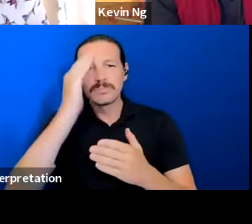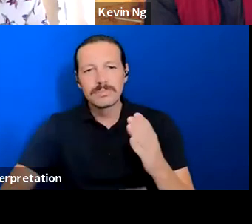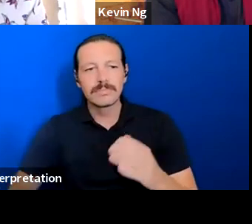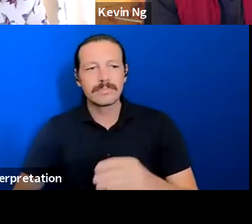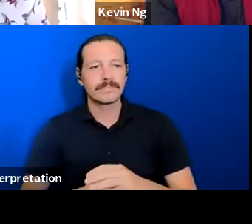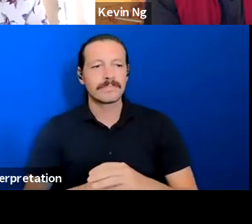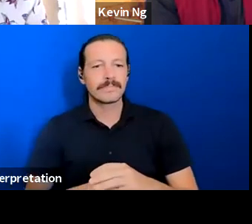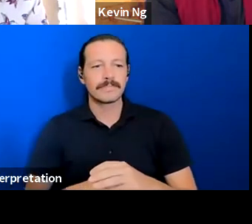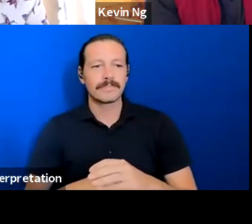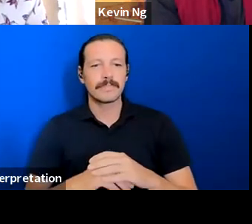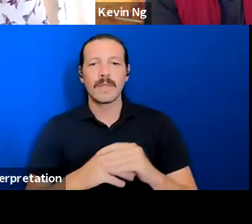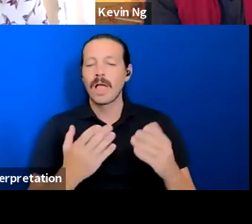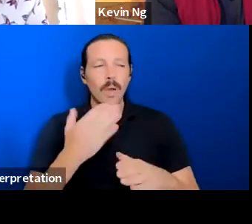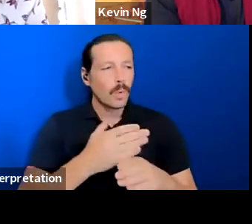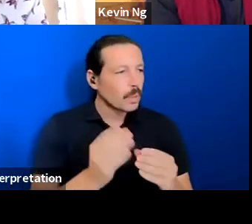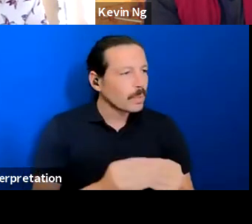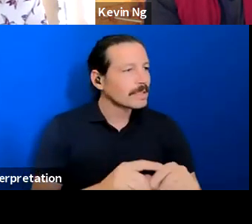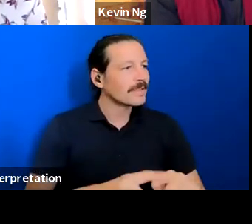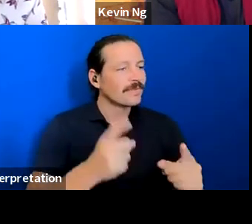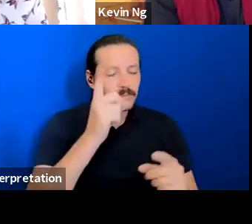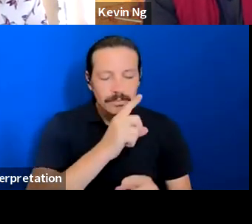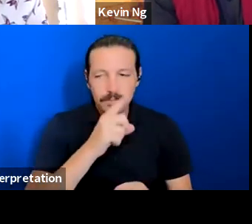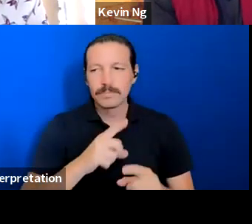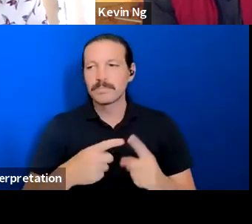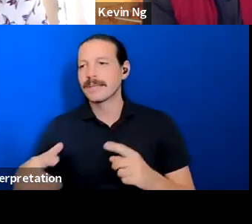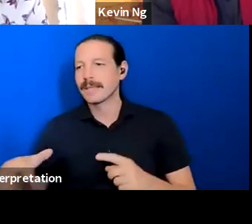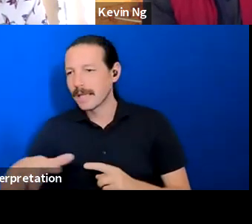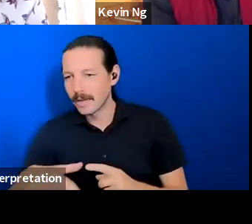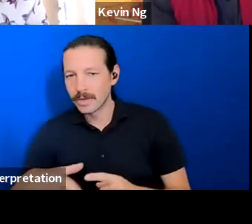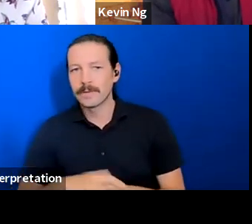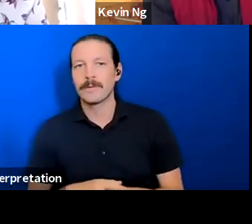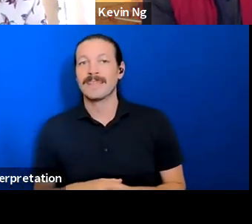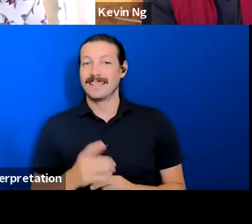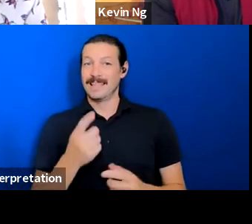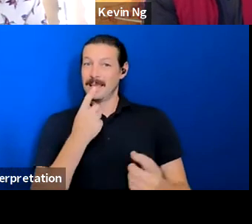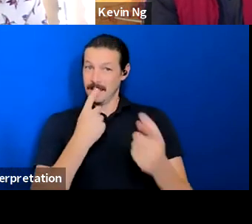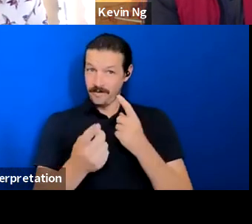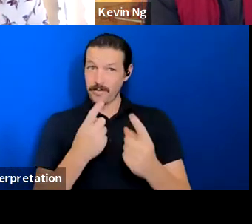working in different locations, and all of that information helps us link your skills and